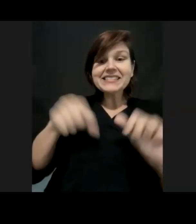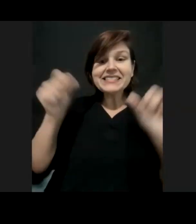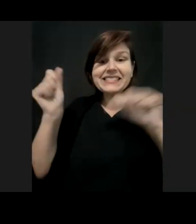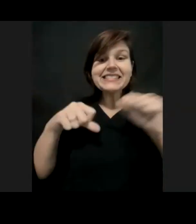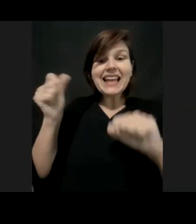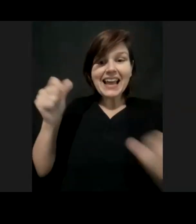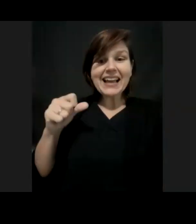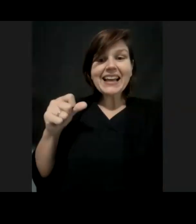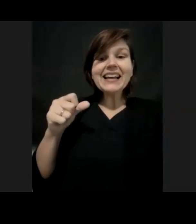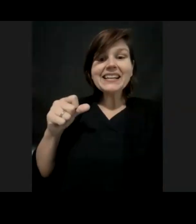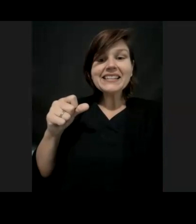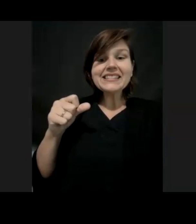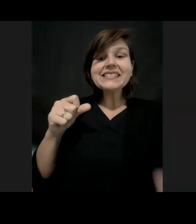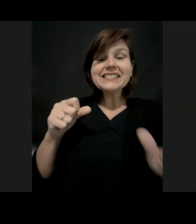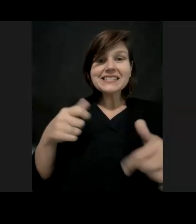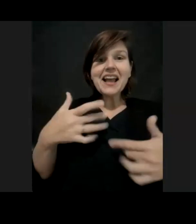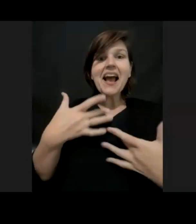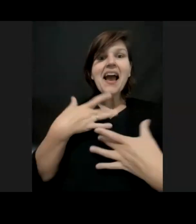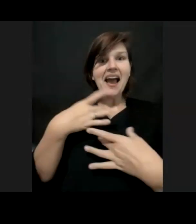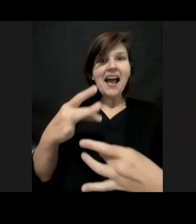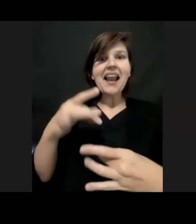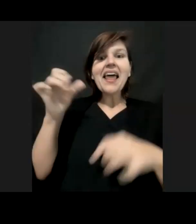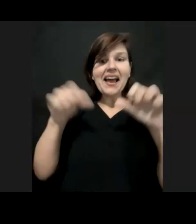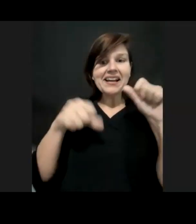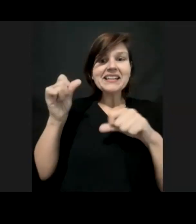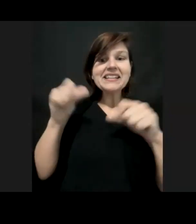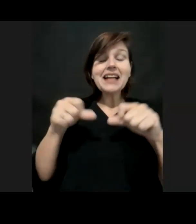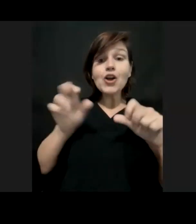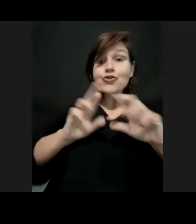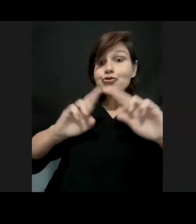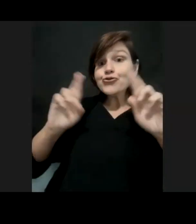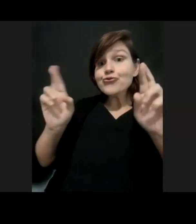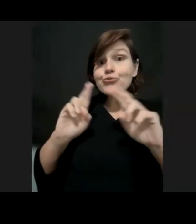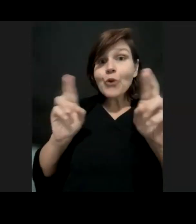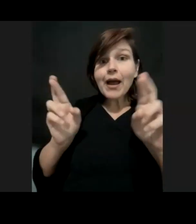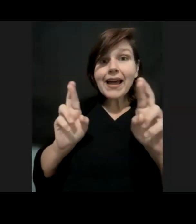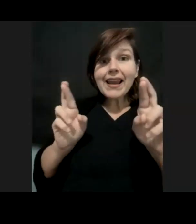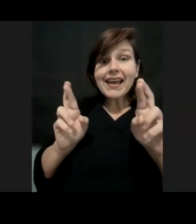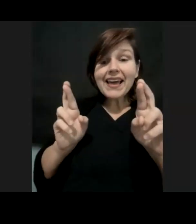Okay, boys and girls, are you ready? Let's go! [gasp]